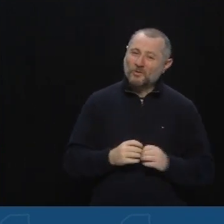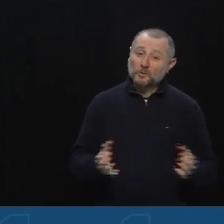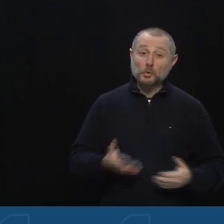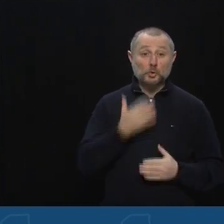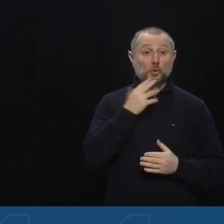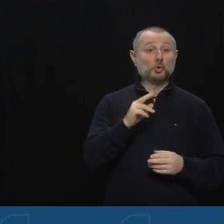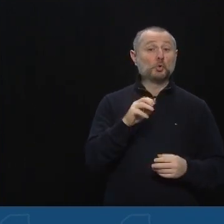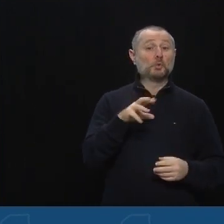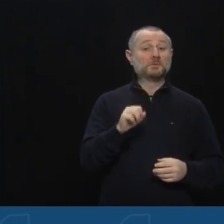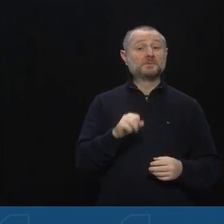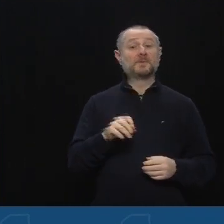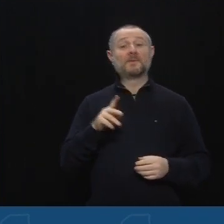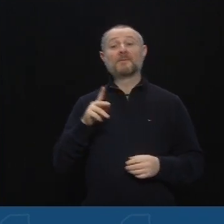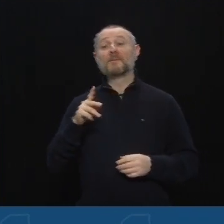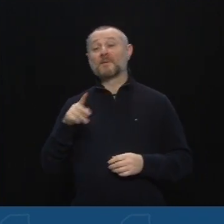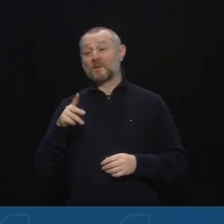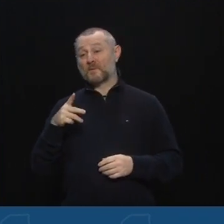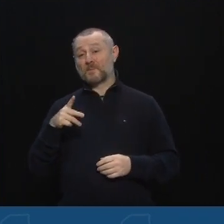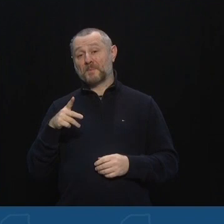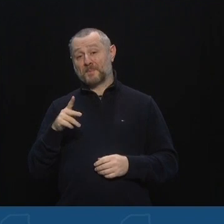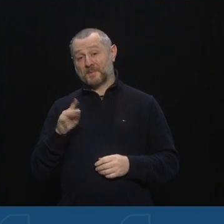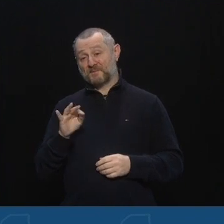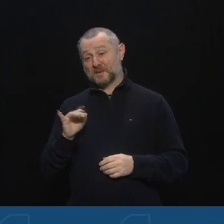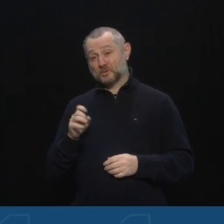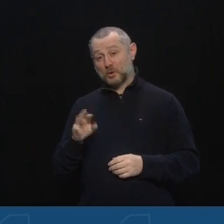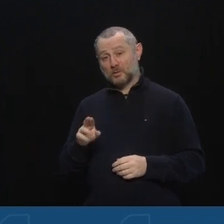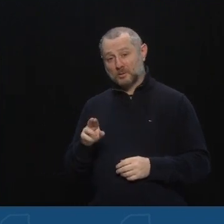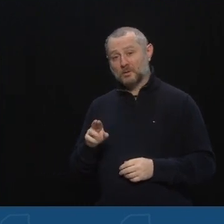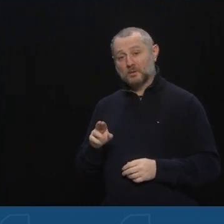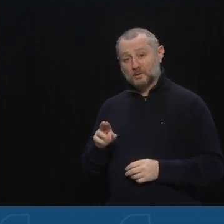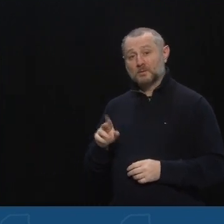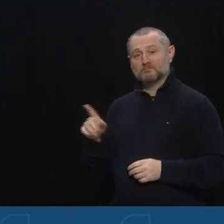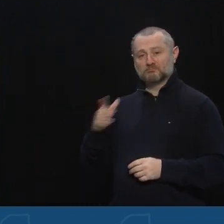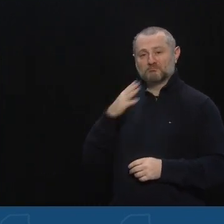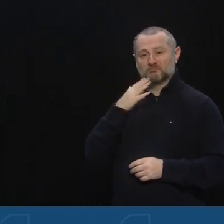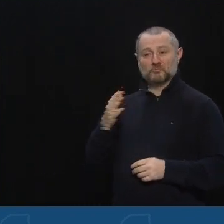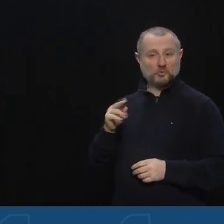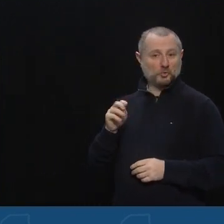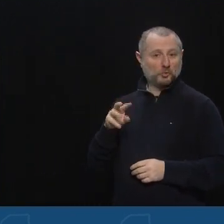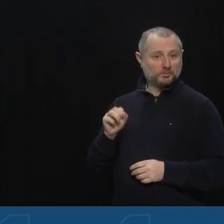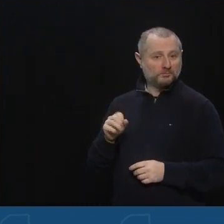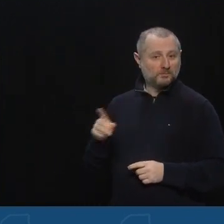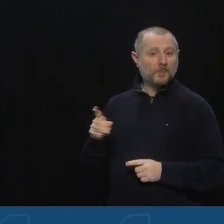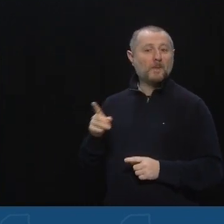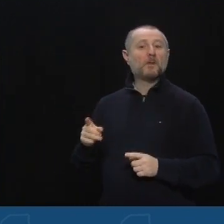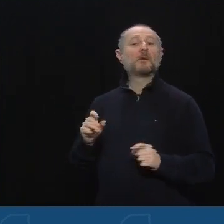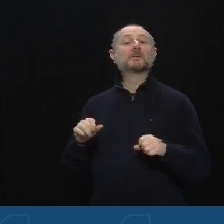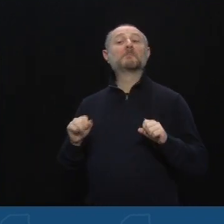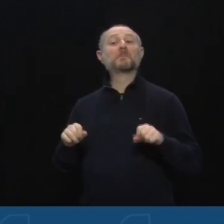THEY SHOULD BE. THEY'RE NOWHERE CLOSE TO WHERE THEY SHOULD BE. AND THE GOOD NEWS IS PFIZER IS MAKING GREAT PROGRESS ON GETTING